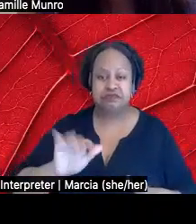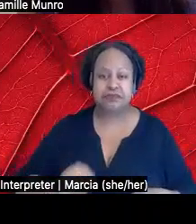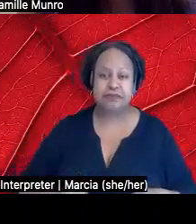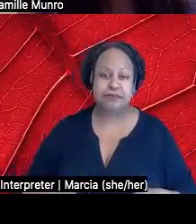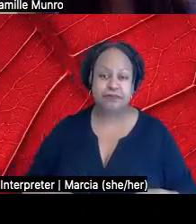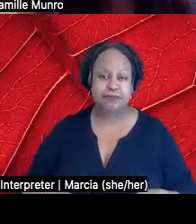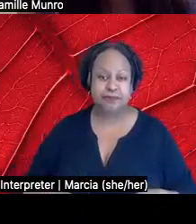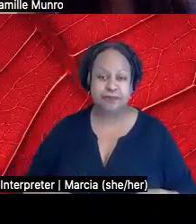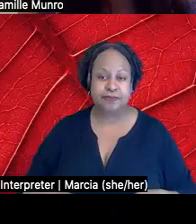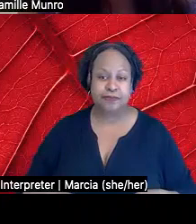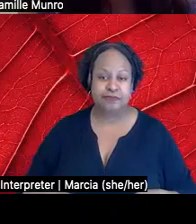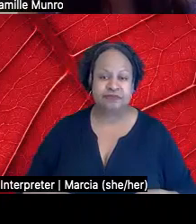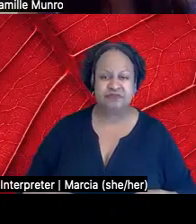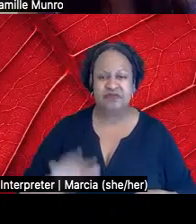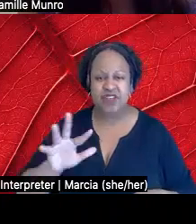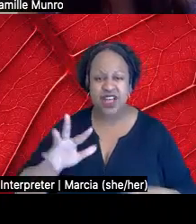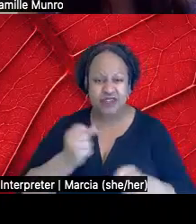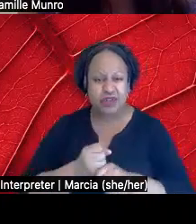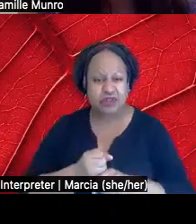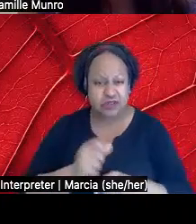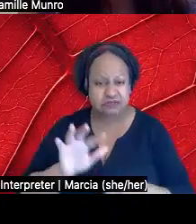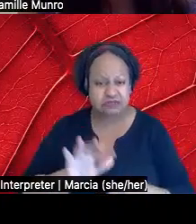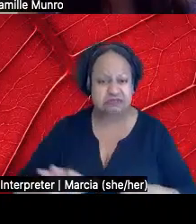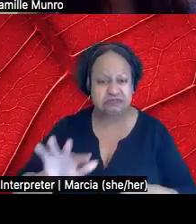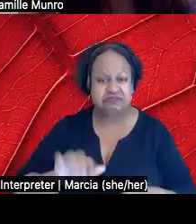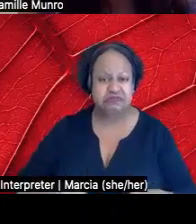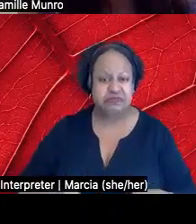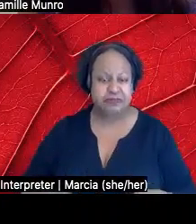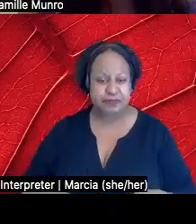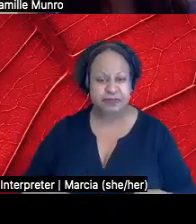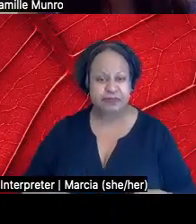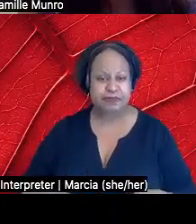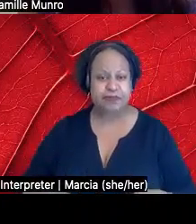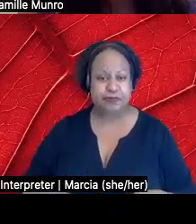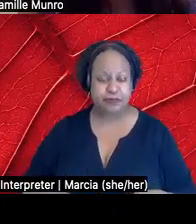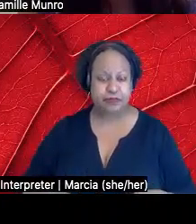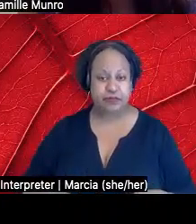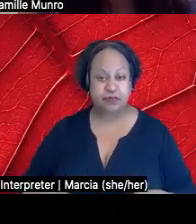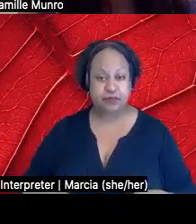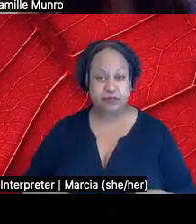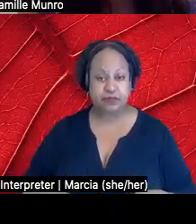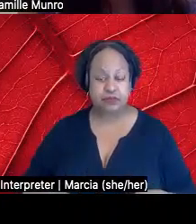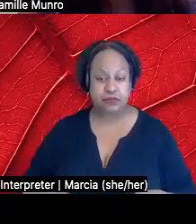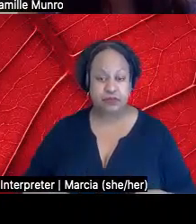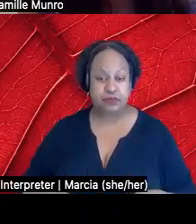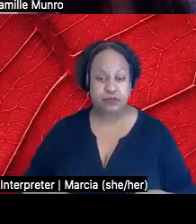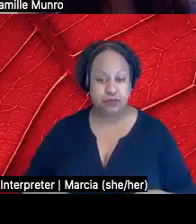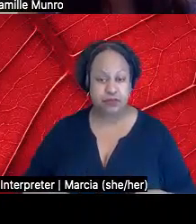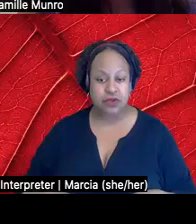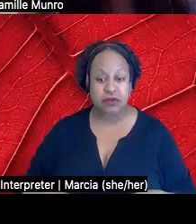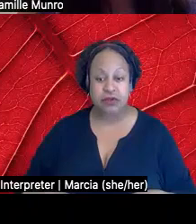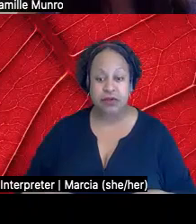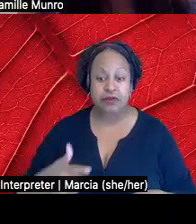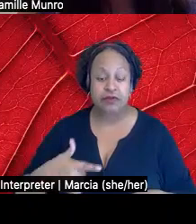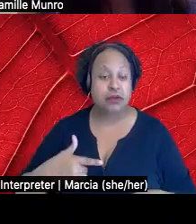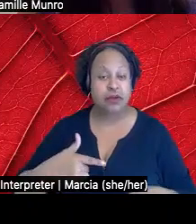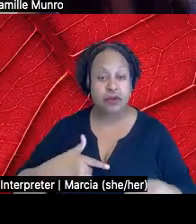I don't know, five years or so. And I think there, this is the time, you know, there is a lot of movement.